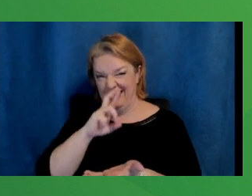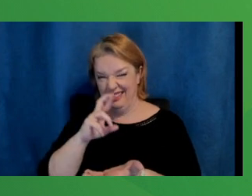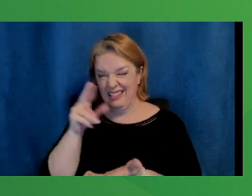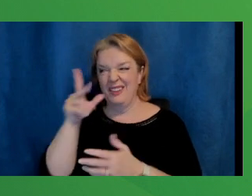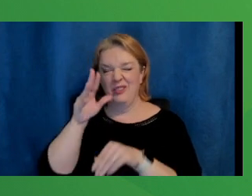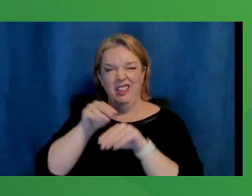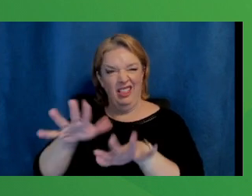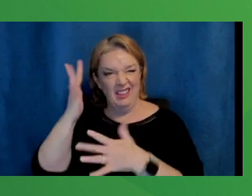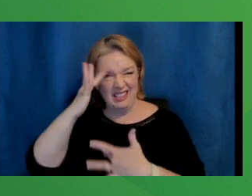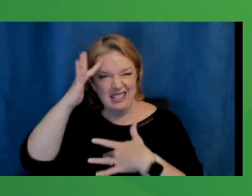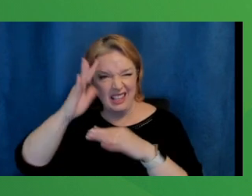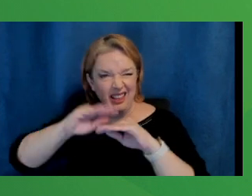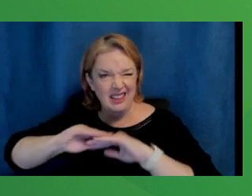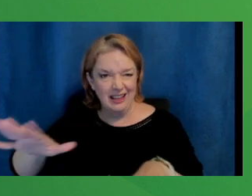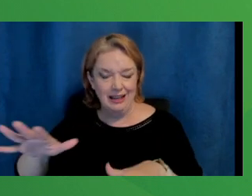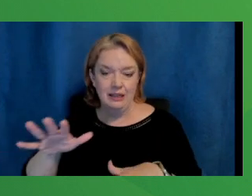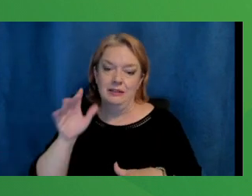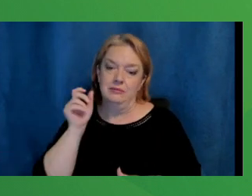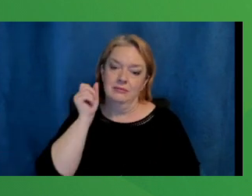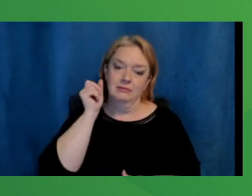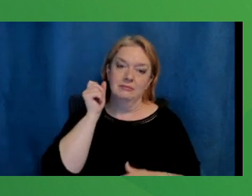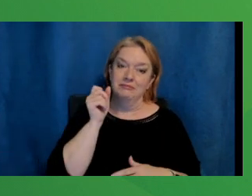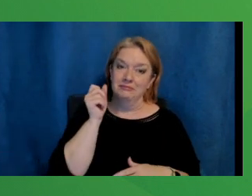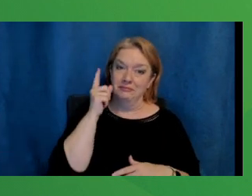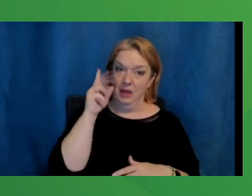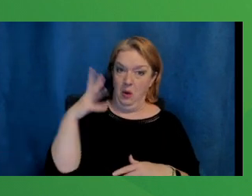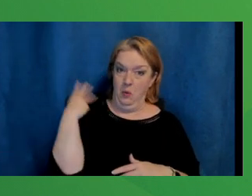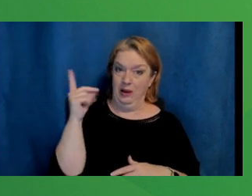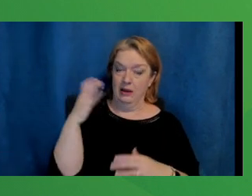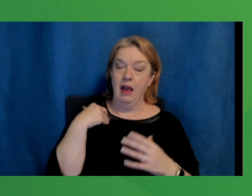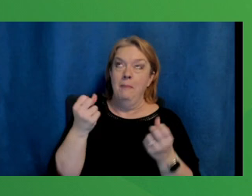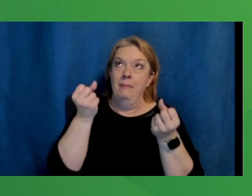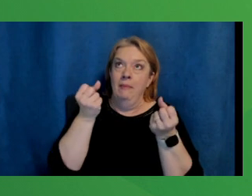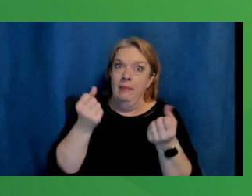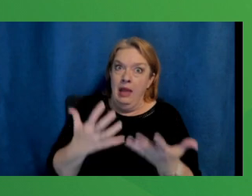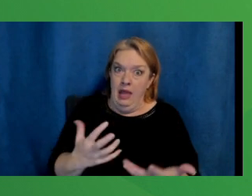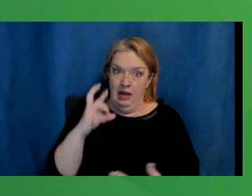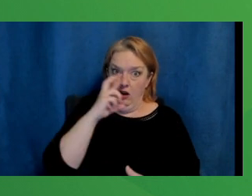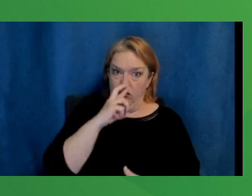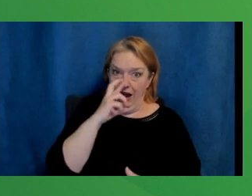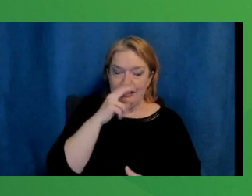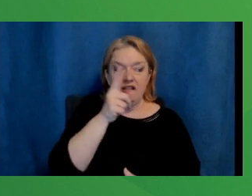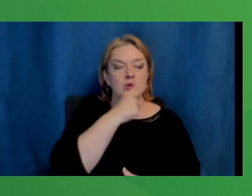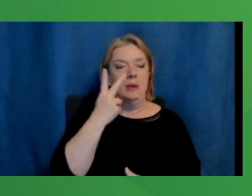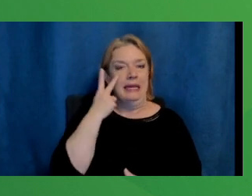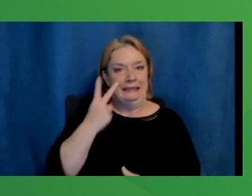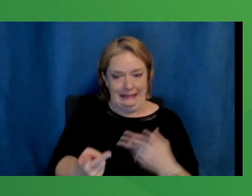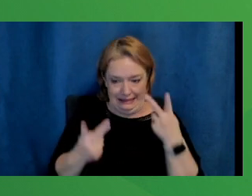There are a lot of rats in Washington DC, so they see them a lot, so they wanted to address that